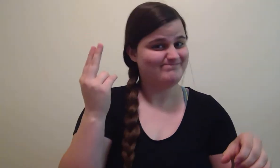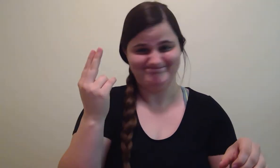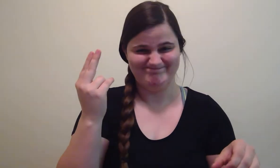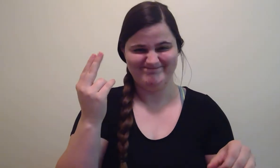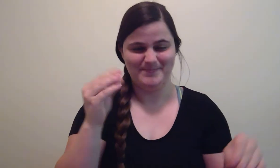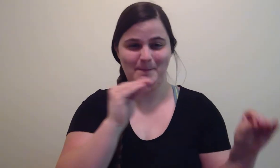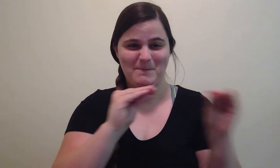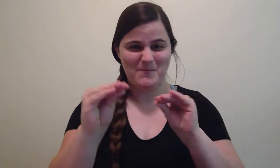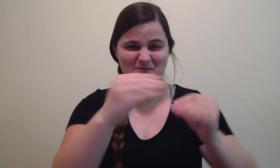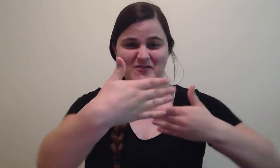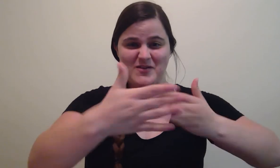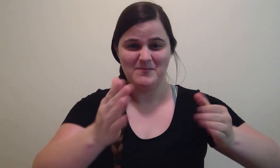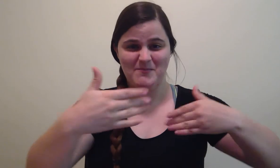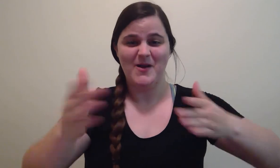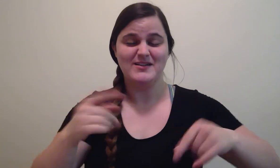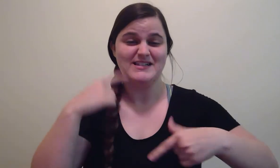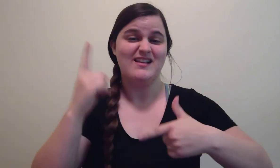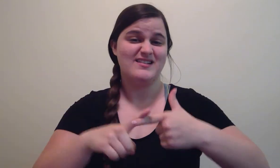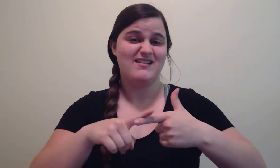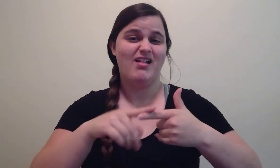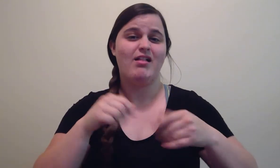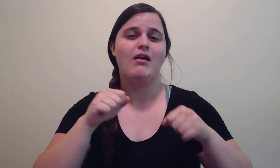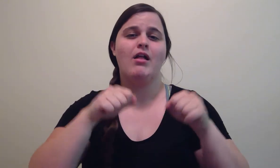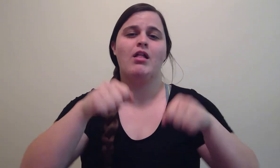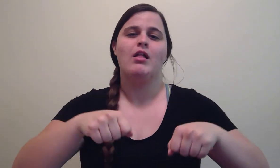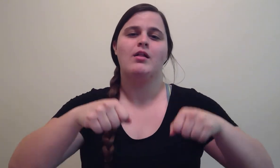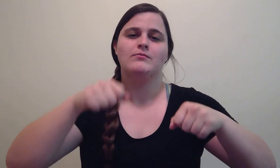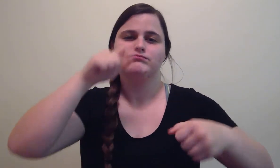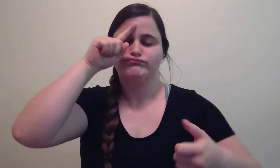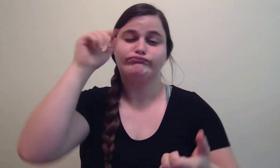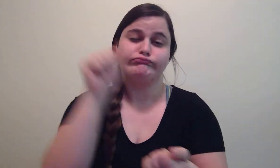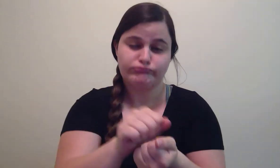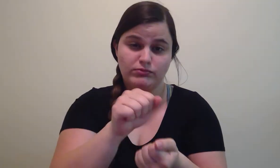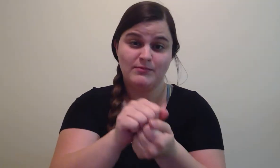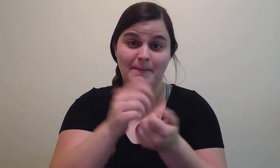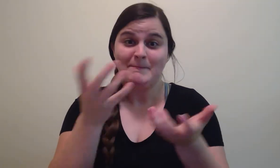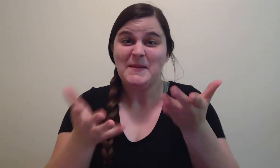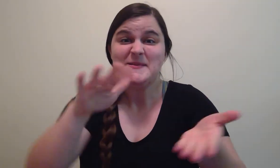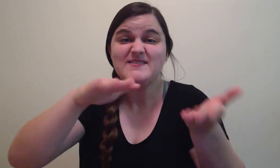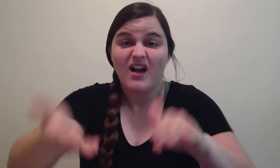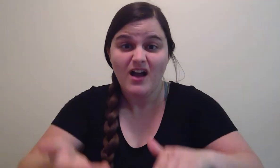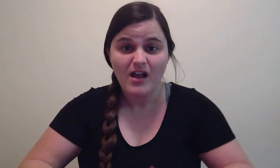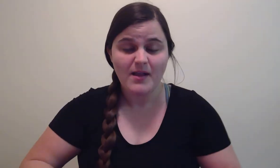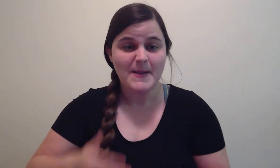He was going to keep moving boxes around until he collapsed, and by then Bryce might be dead.